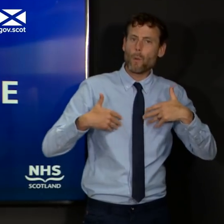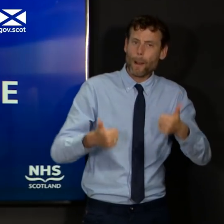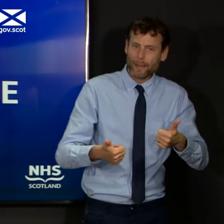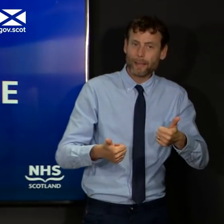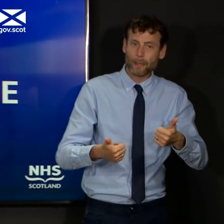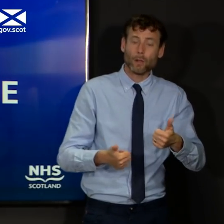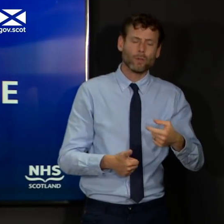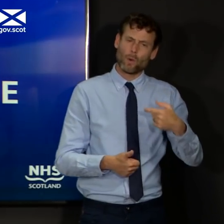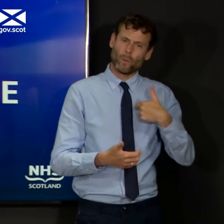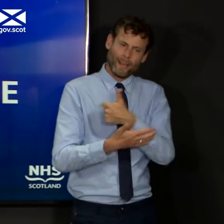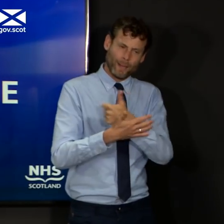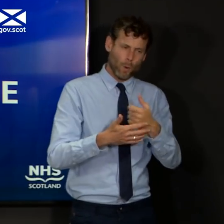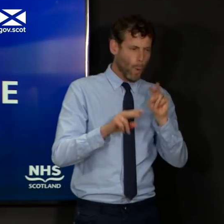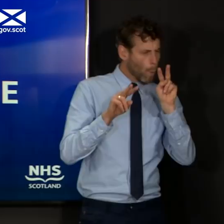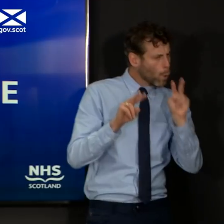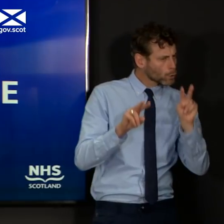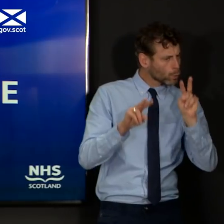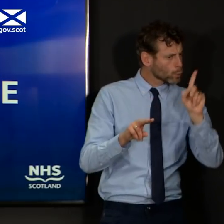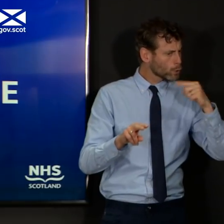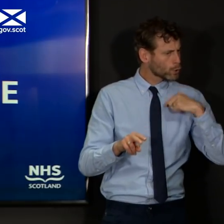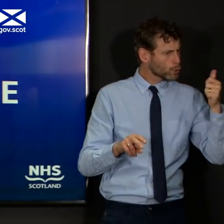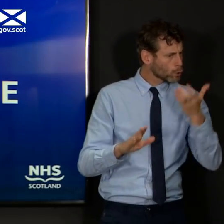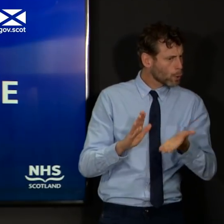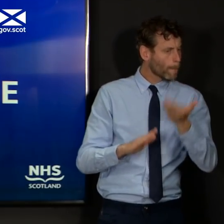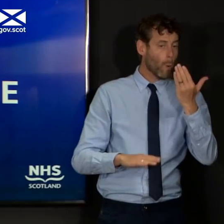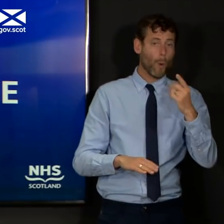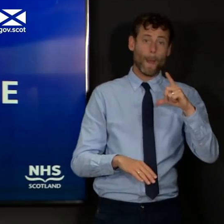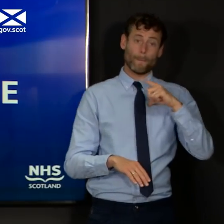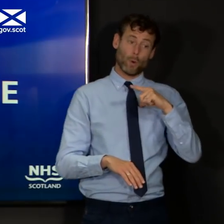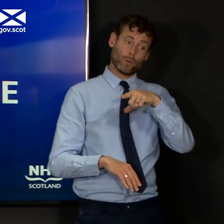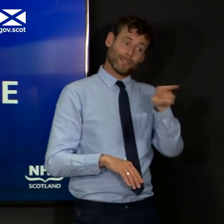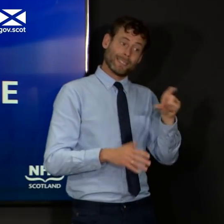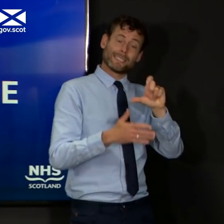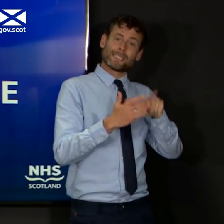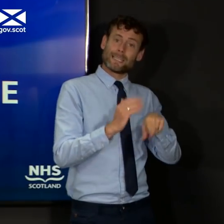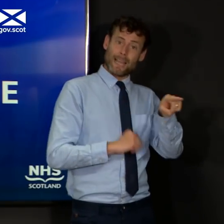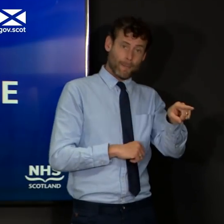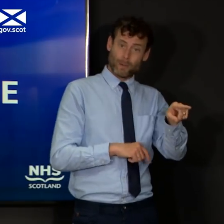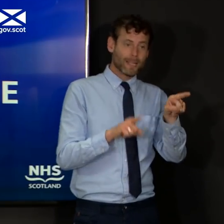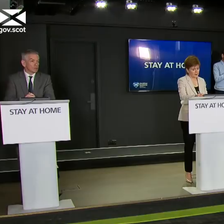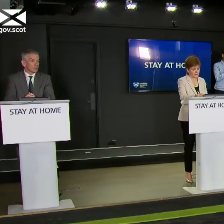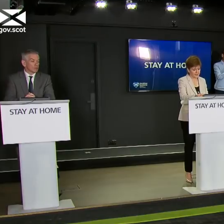these matters, because this groups of people, like other groups of people, are really important to us.